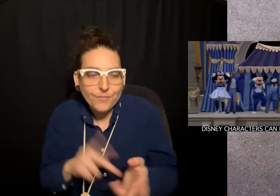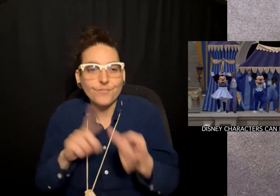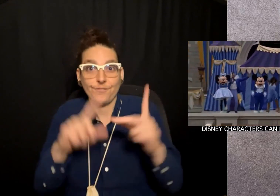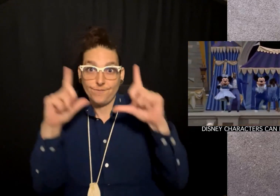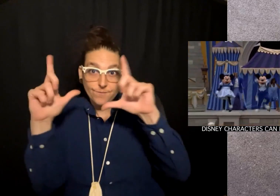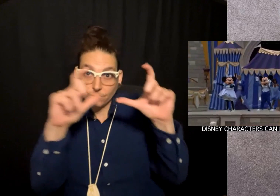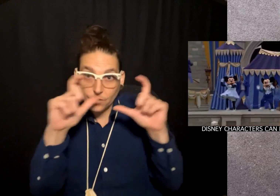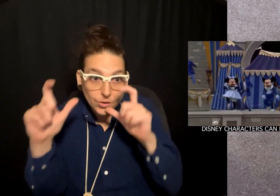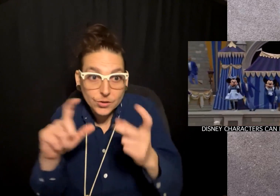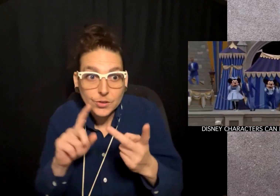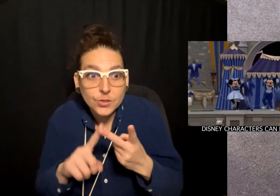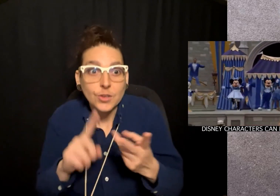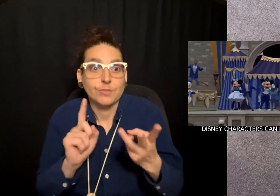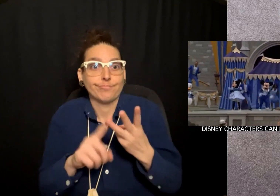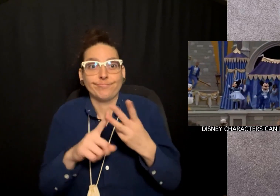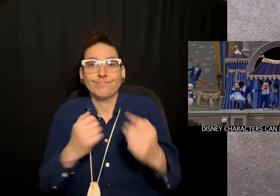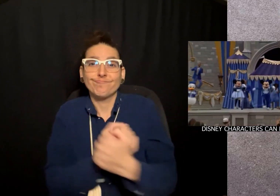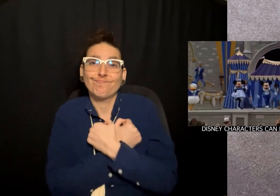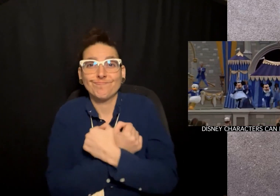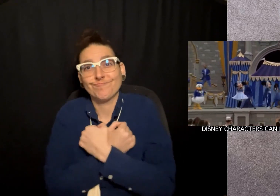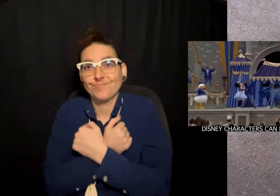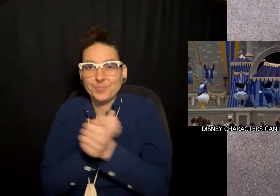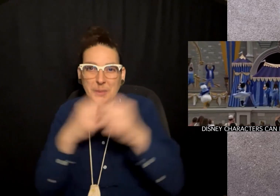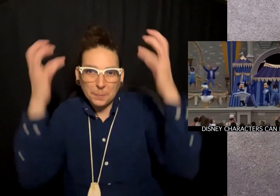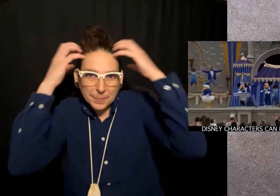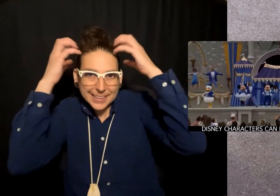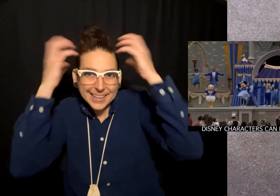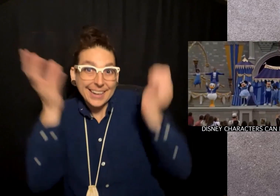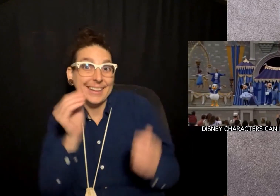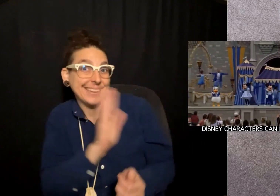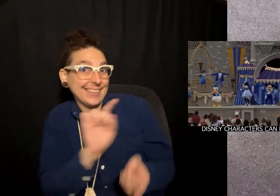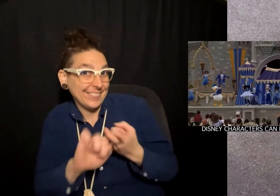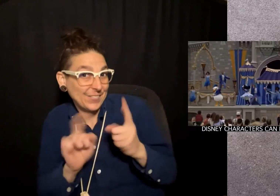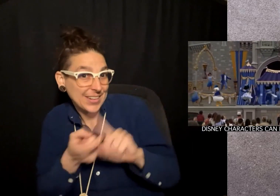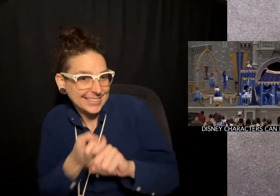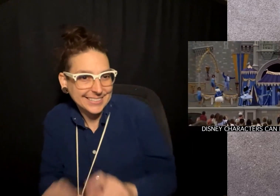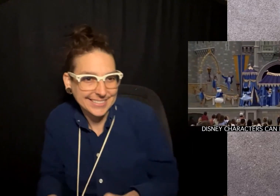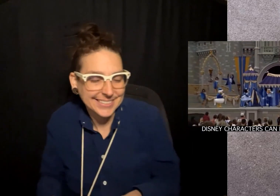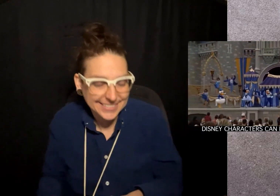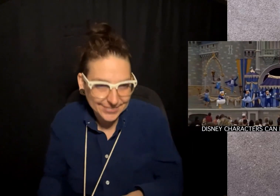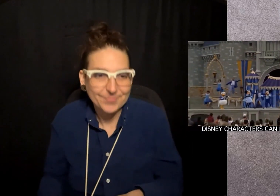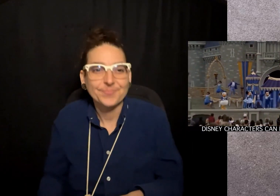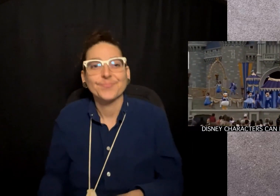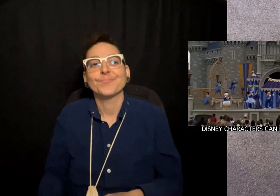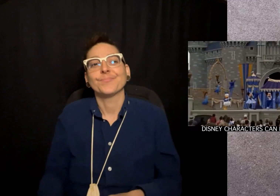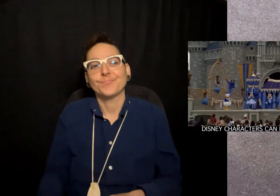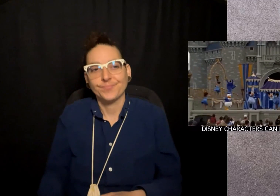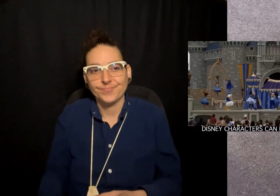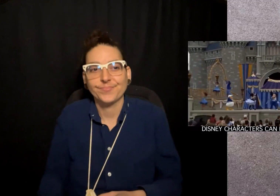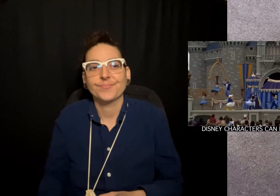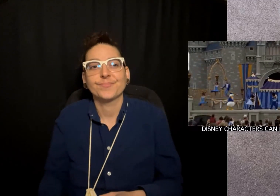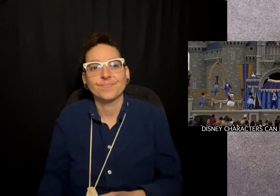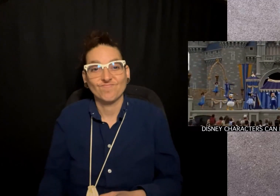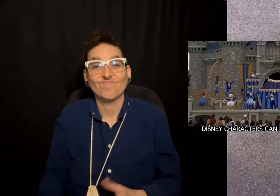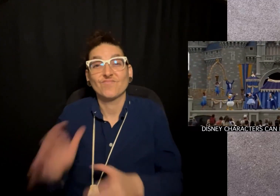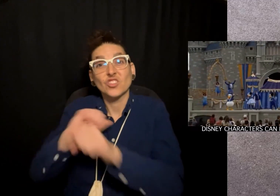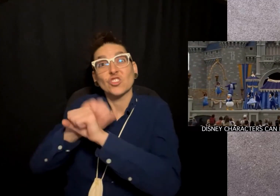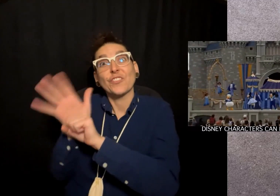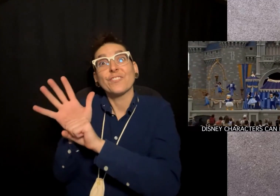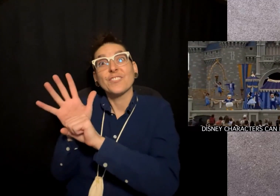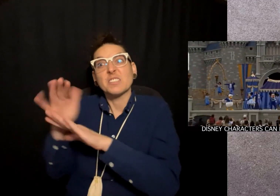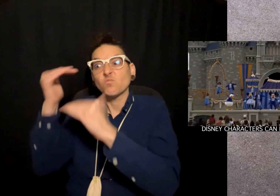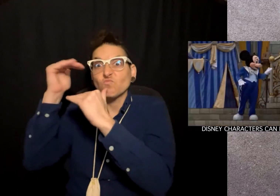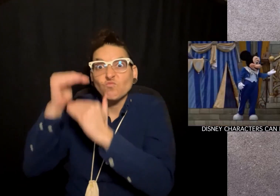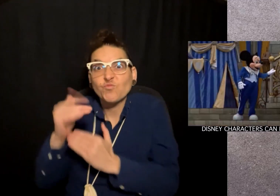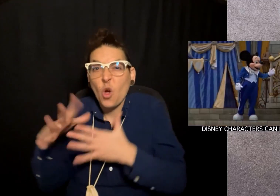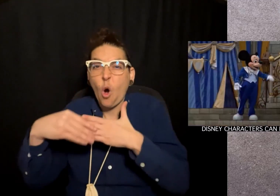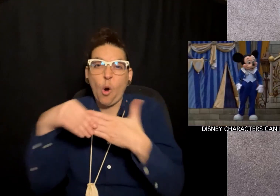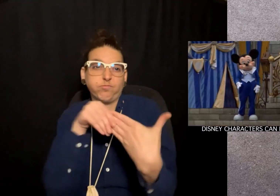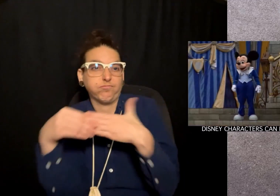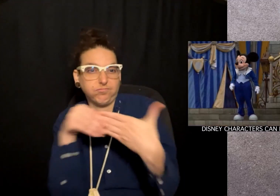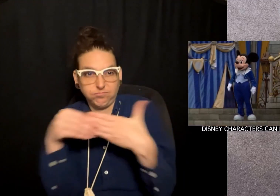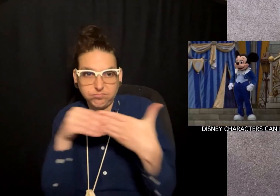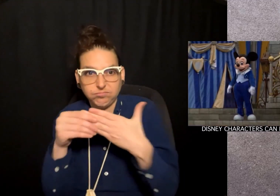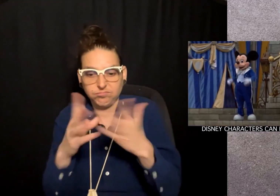autographs photos and hugs with Mickey and friends Covid restrictions will be relaxed